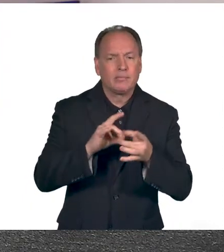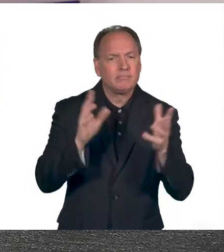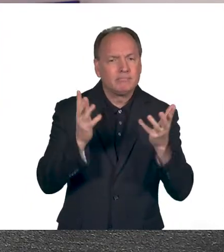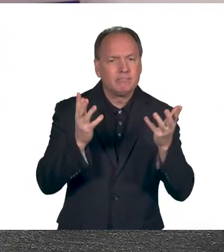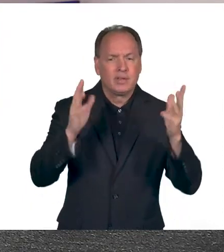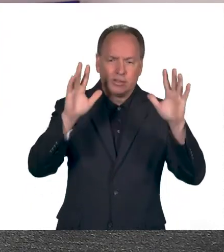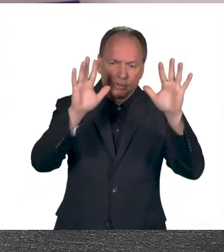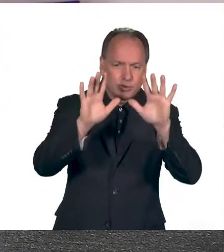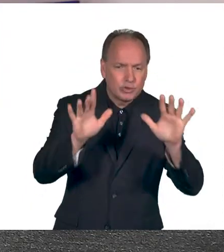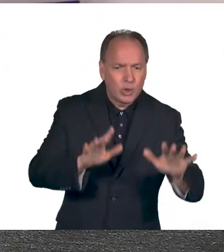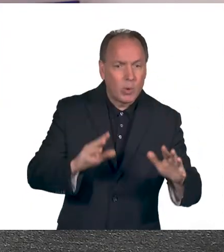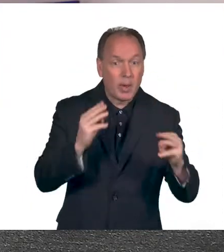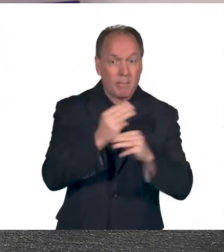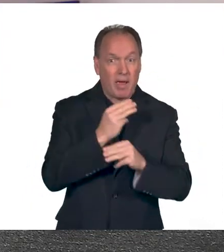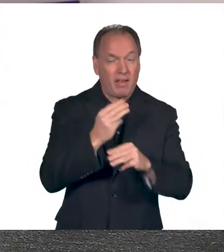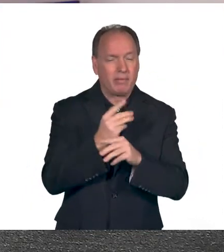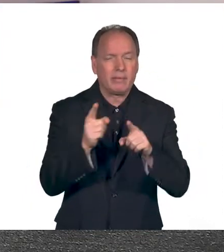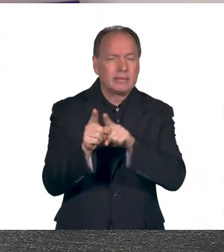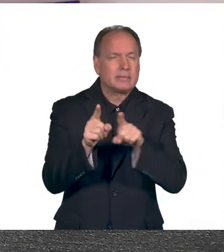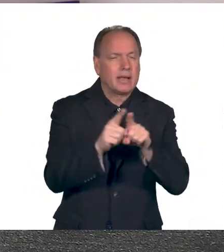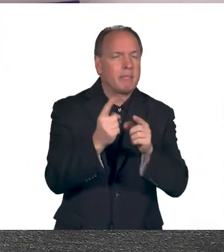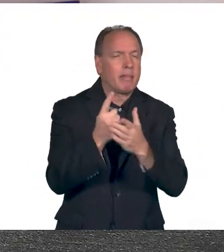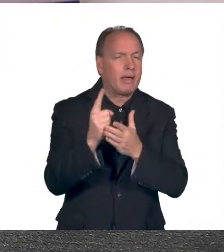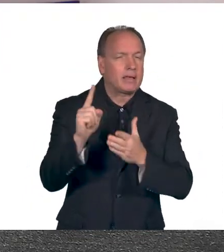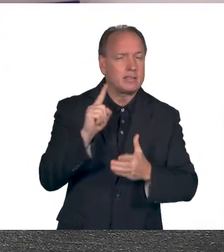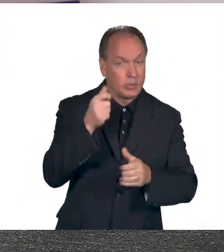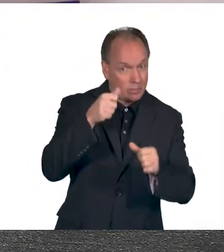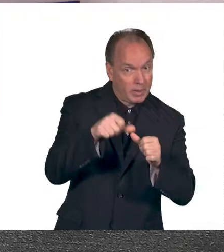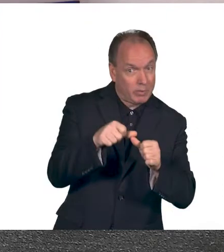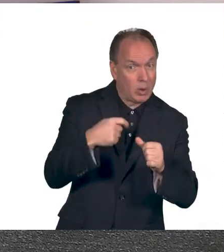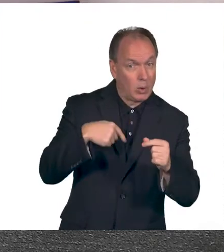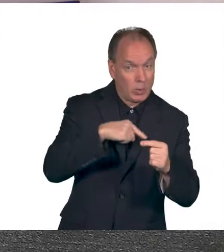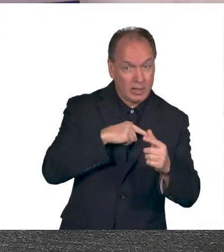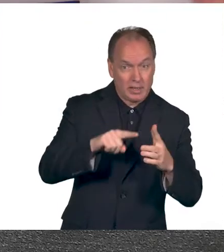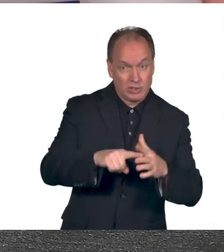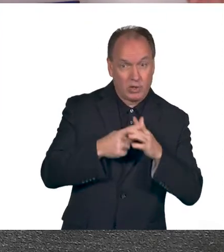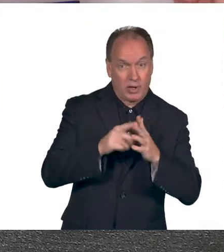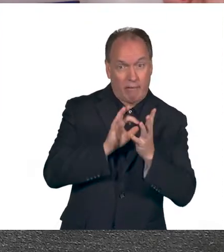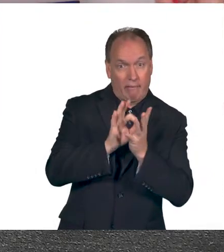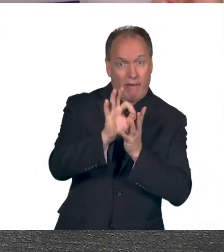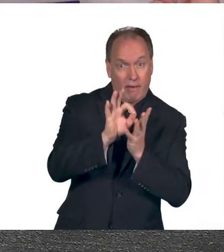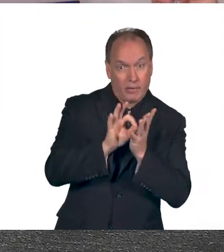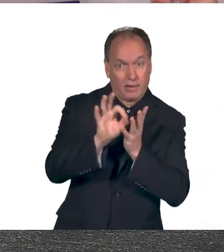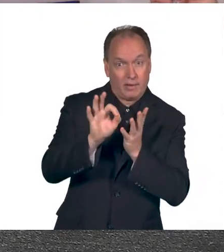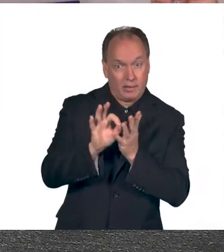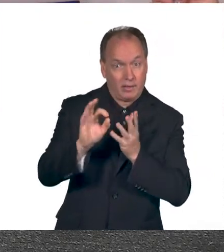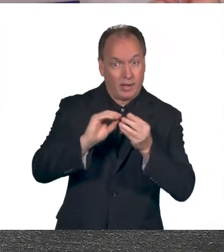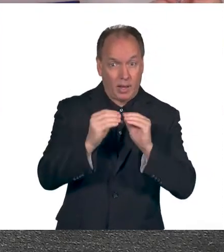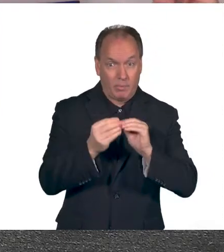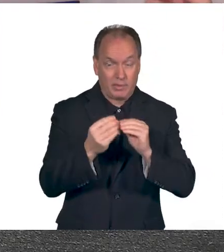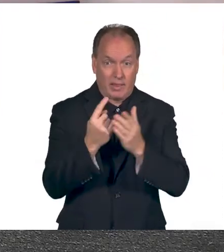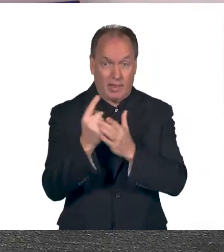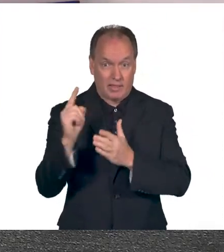like we did last week if you were here. If you remember we started counting our numbers last week,